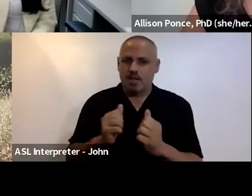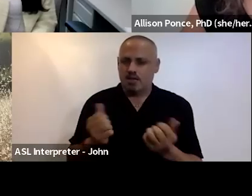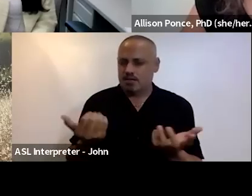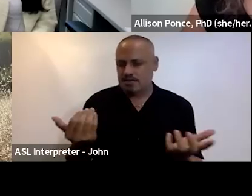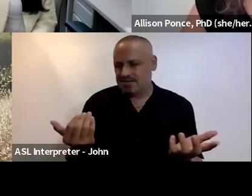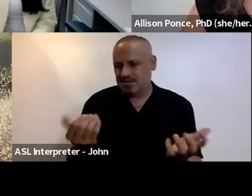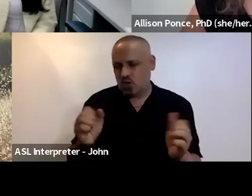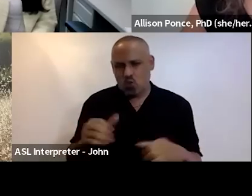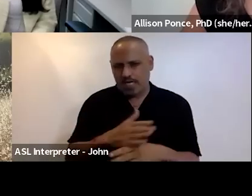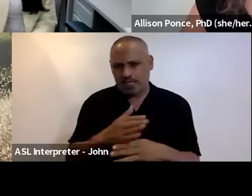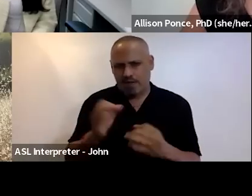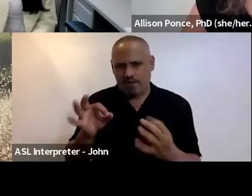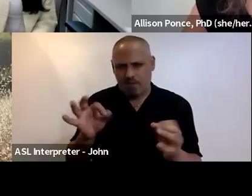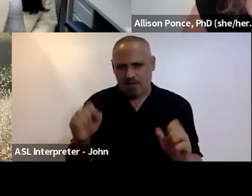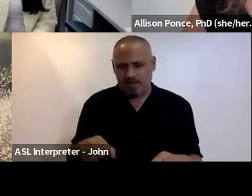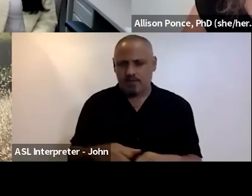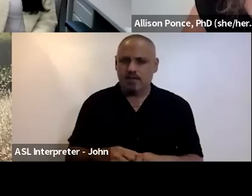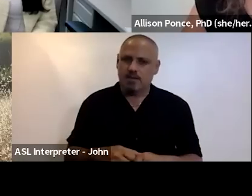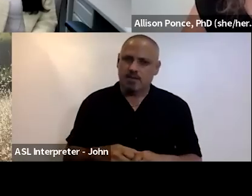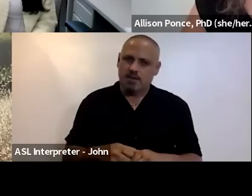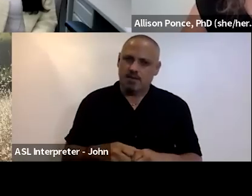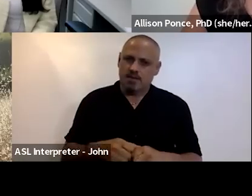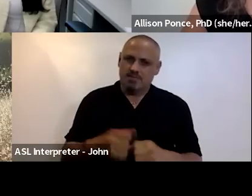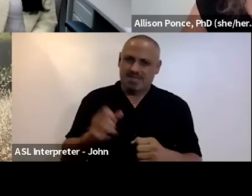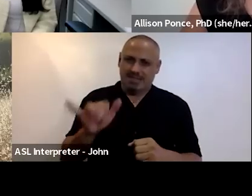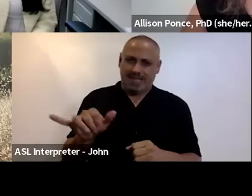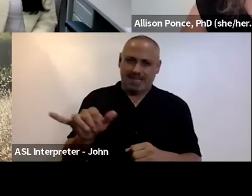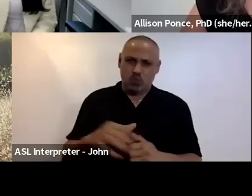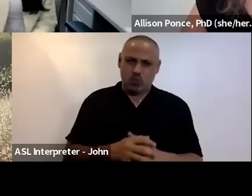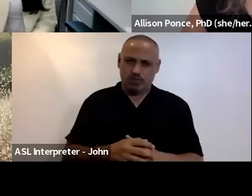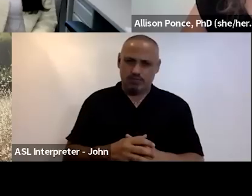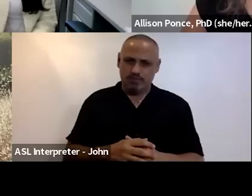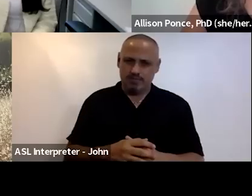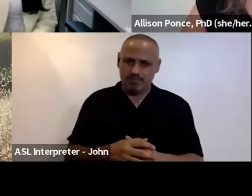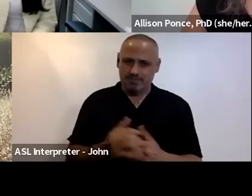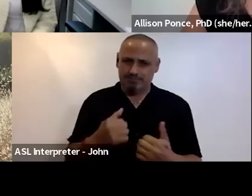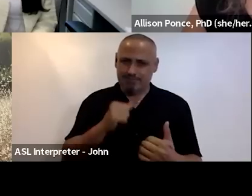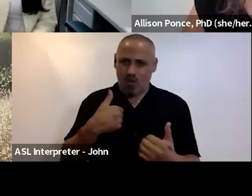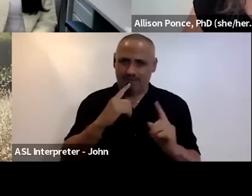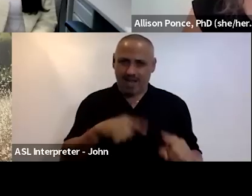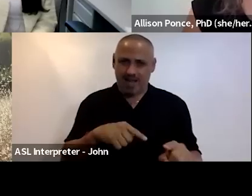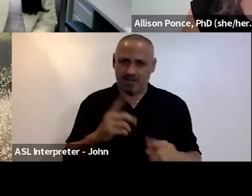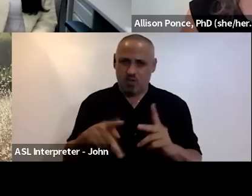You can share some feedback, but even that, I don't have the answers when people come to me,